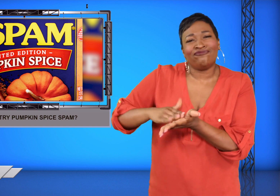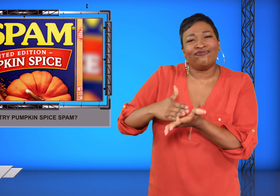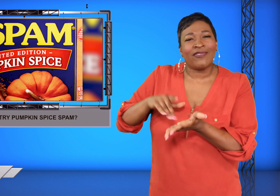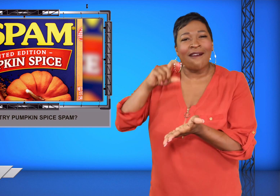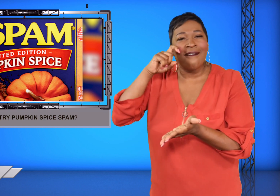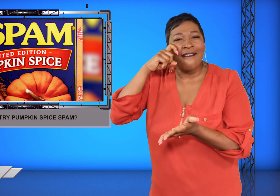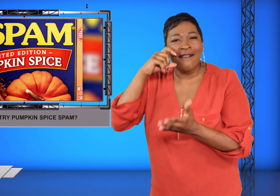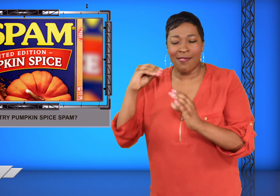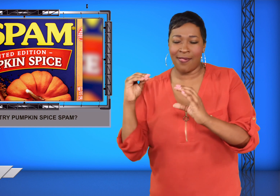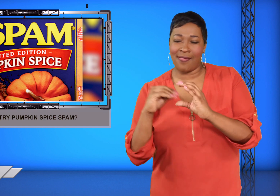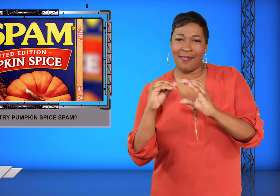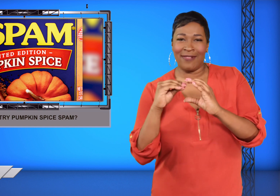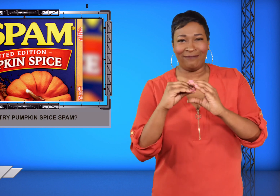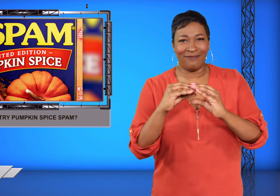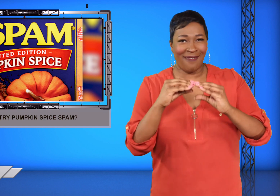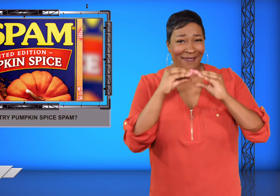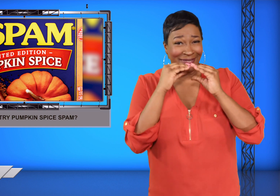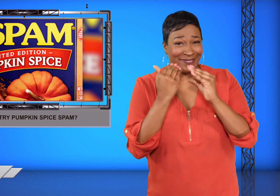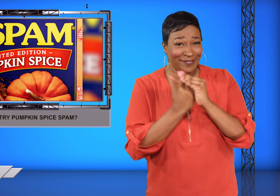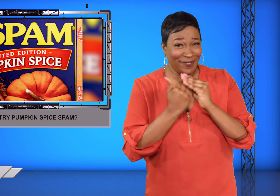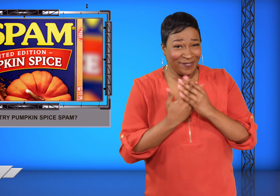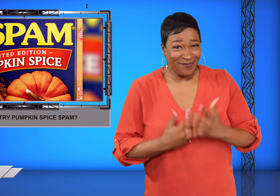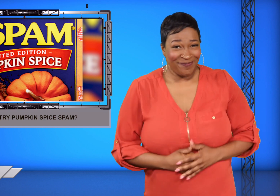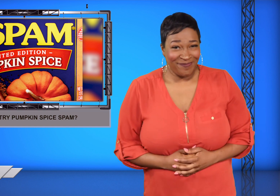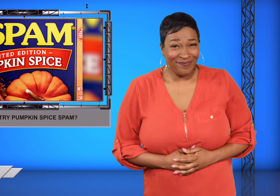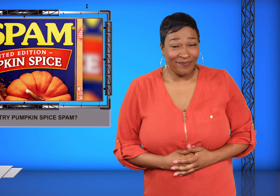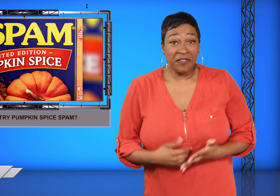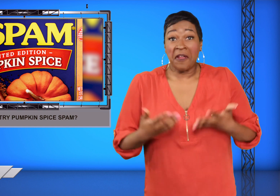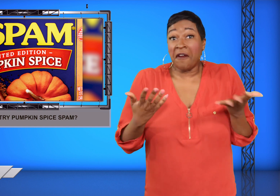caramelized onions.